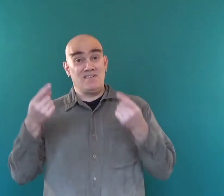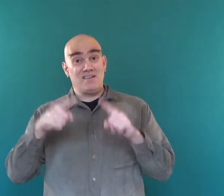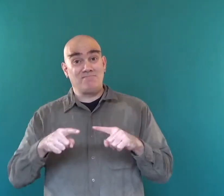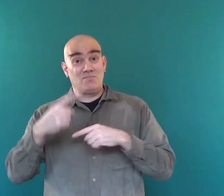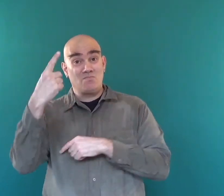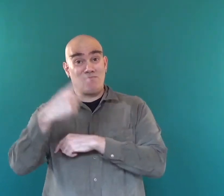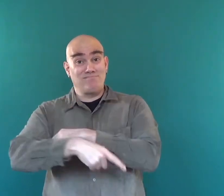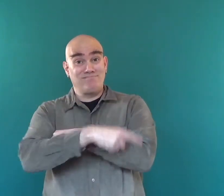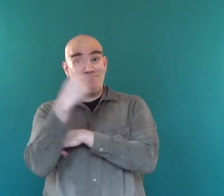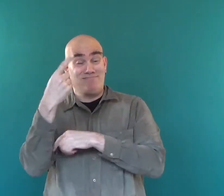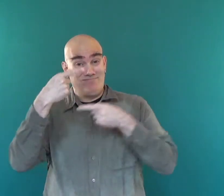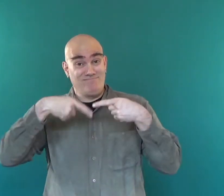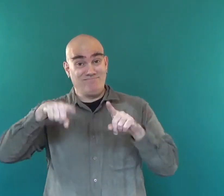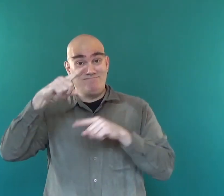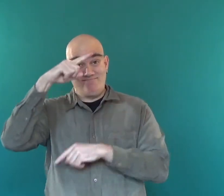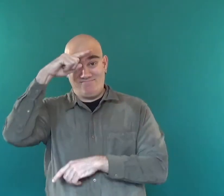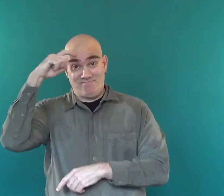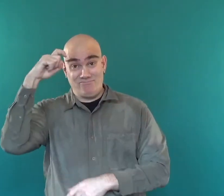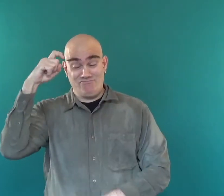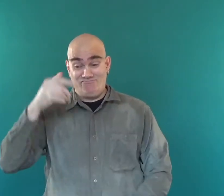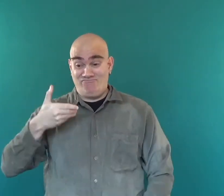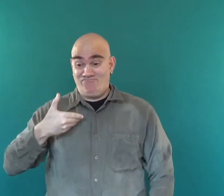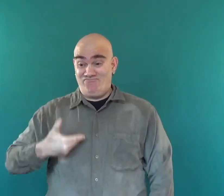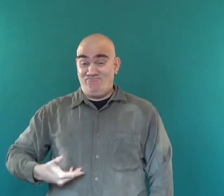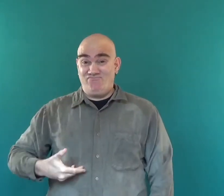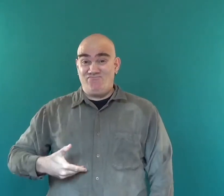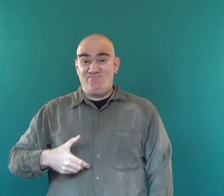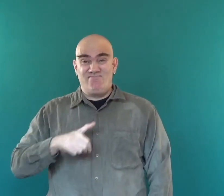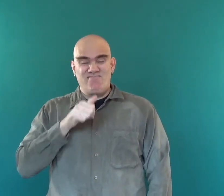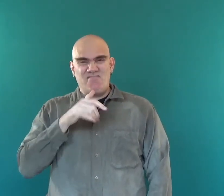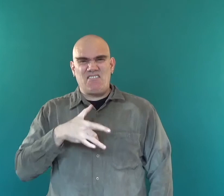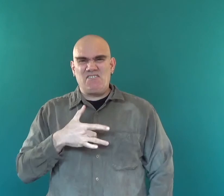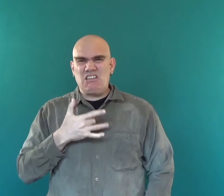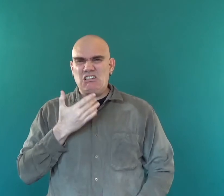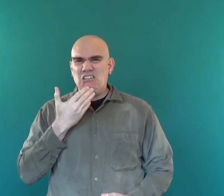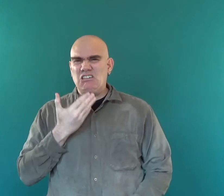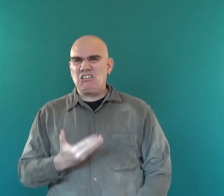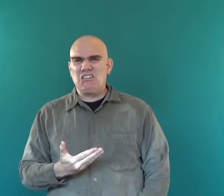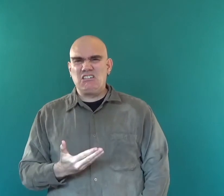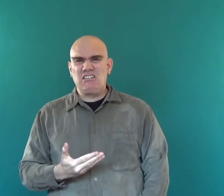One day in summer Frog was not feeling well.